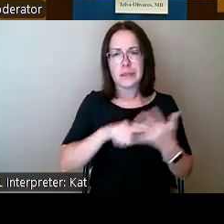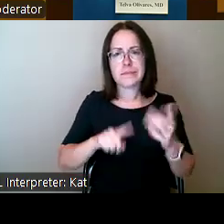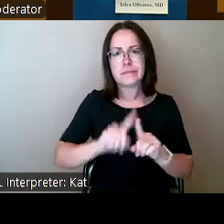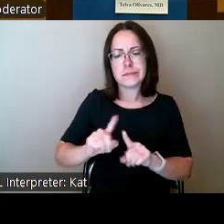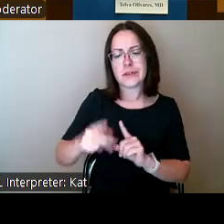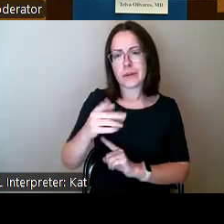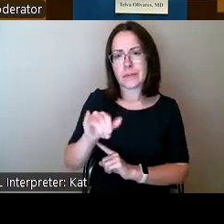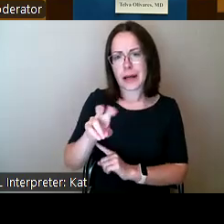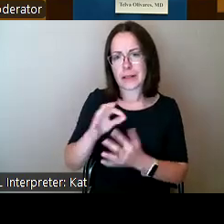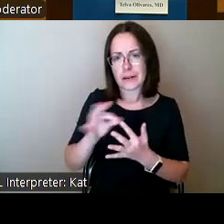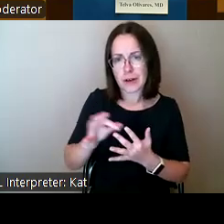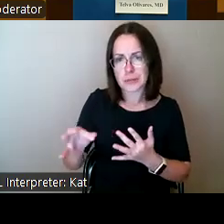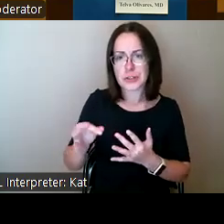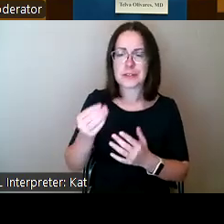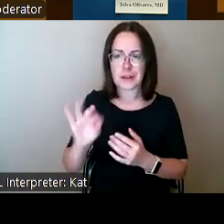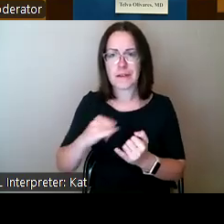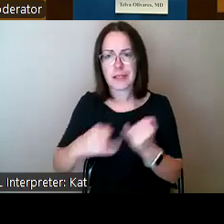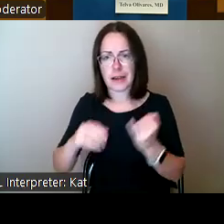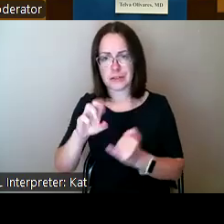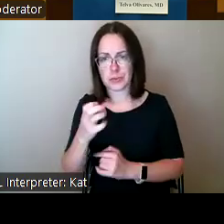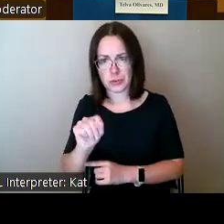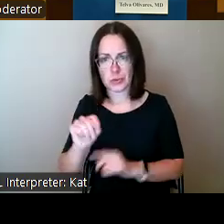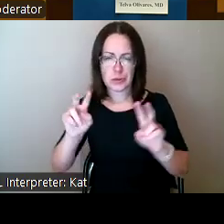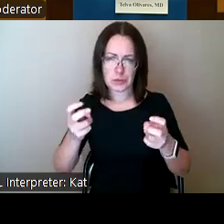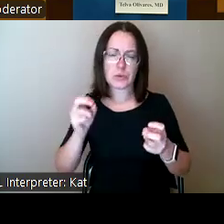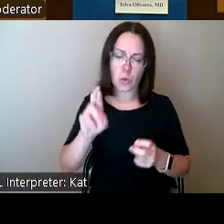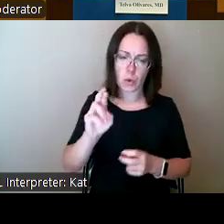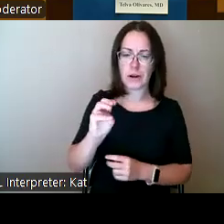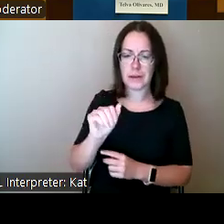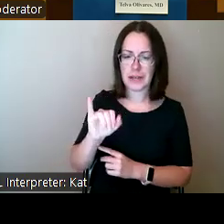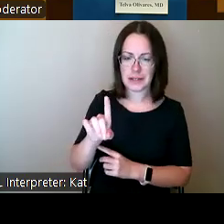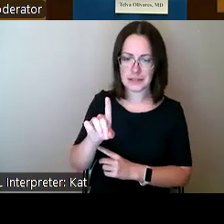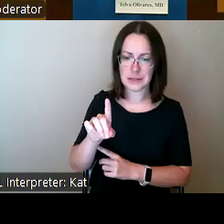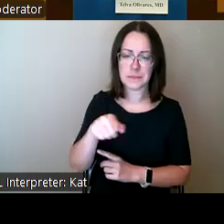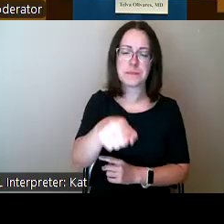calling medically supported intentional deaths two I need to distinguish I name euthanasia here